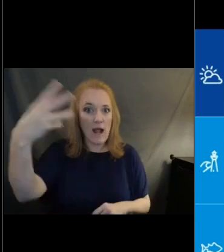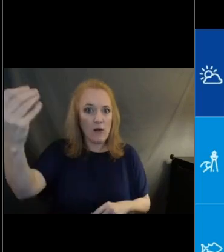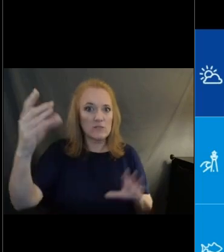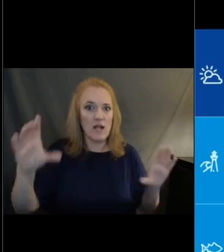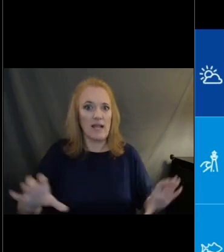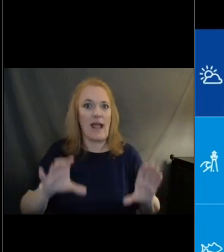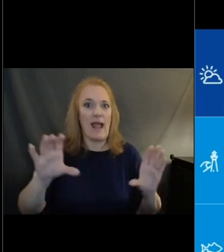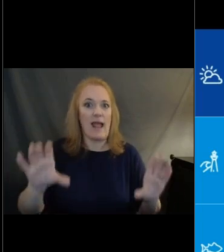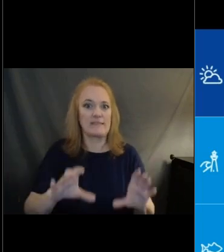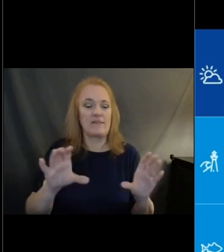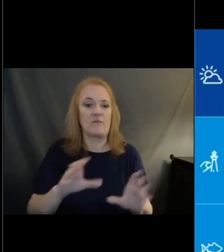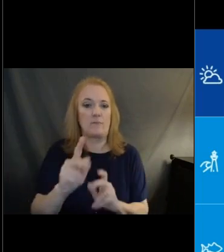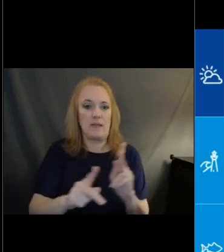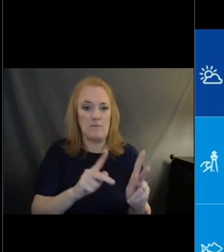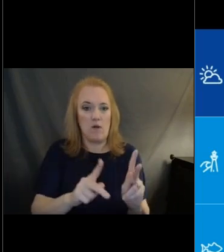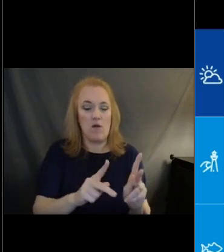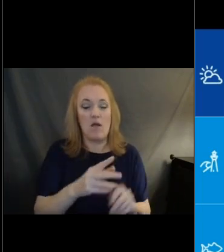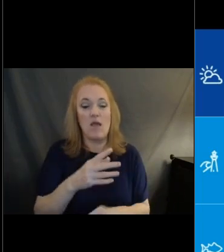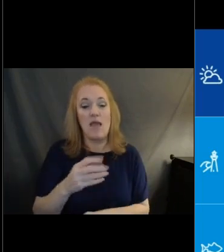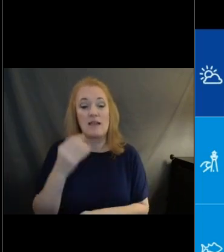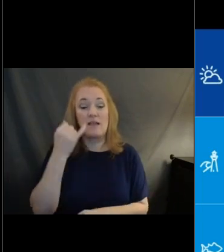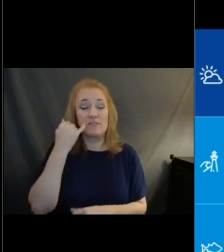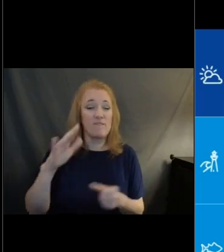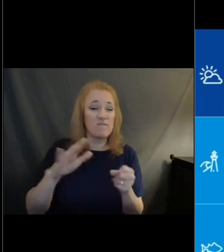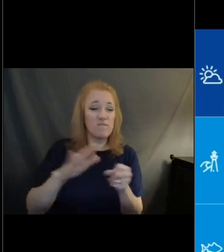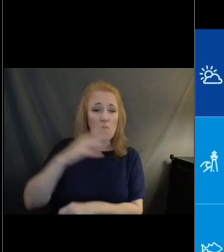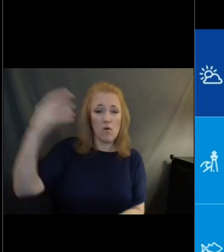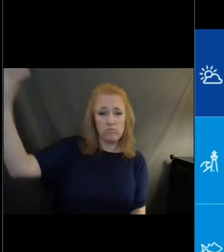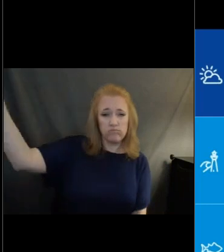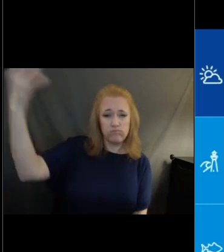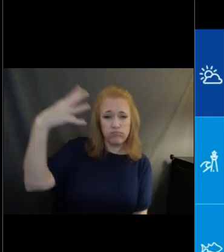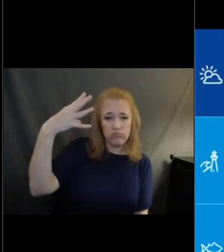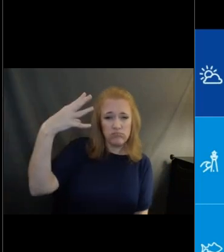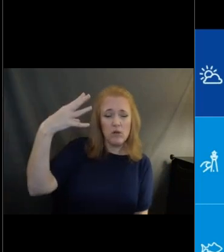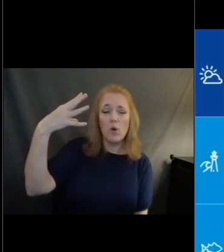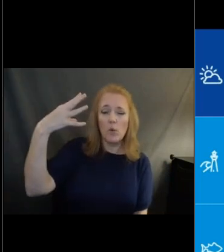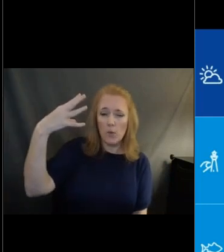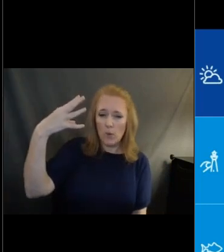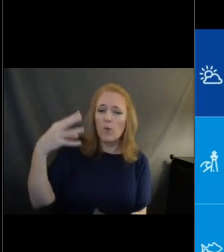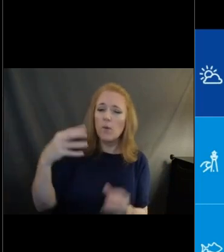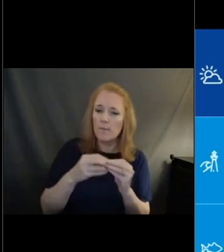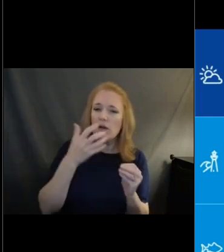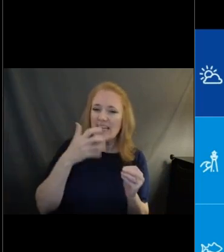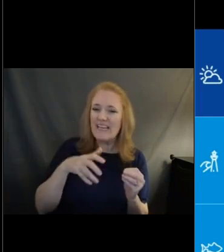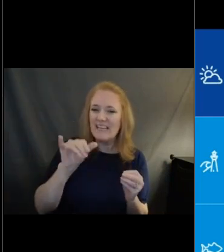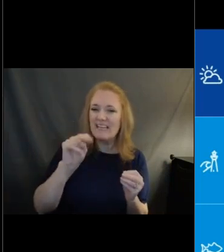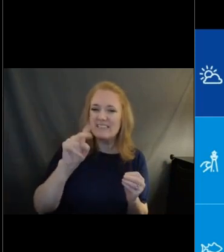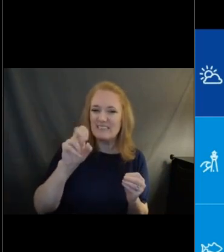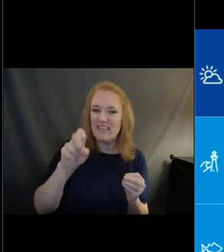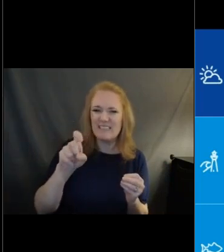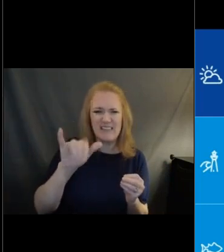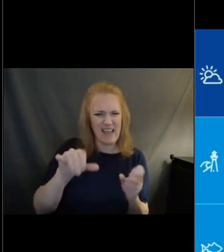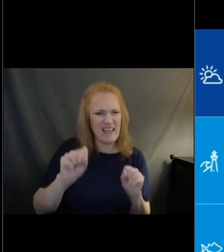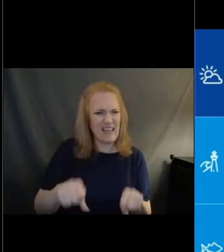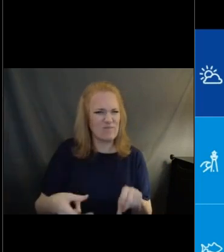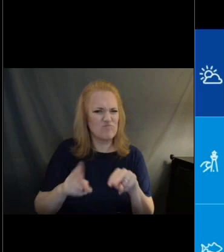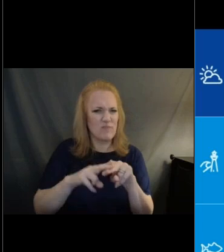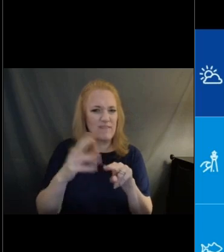Additionally, exposure to full sunshine can increase heat index values by up to 15 degrees.